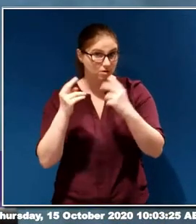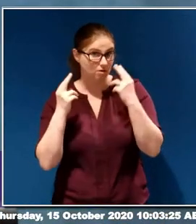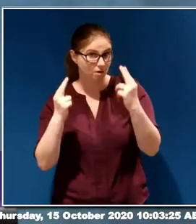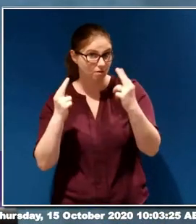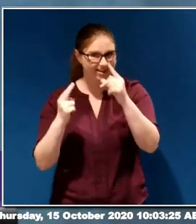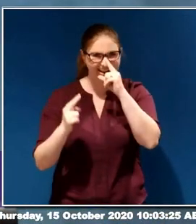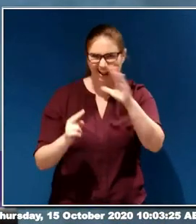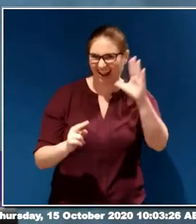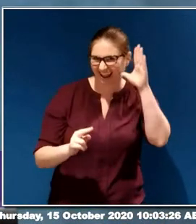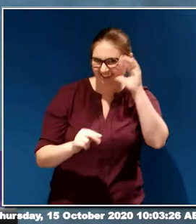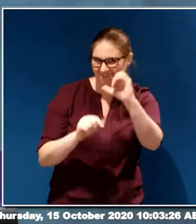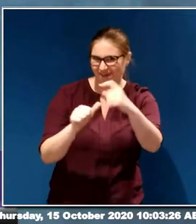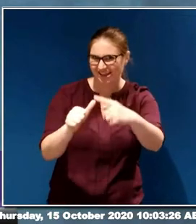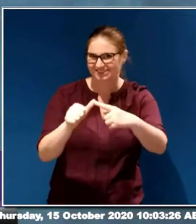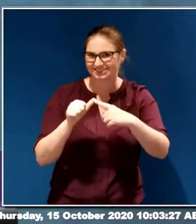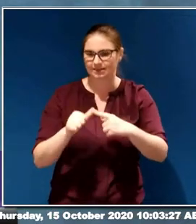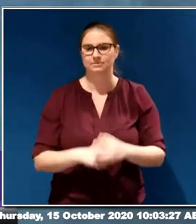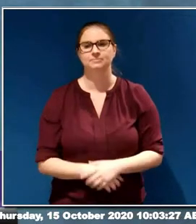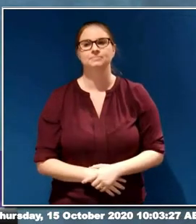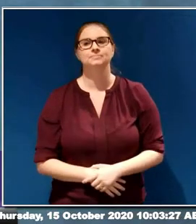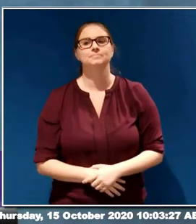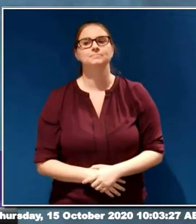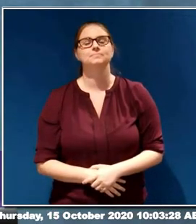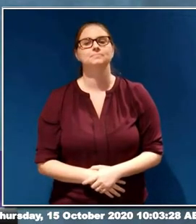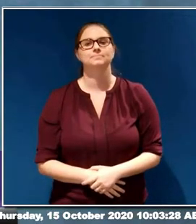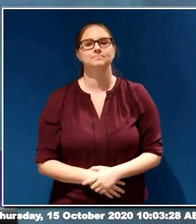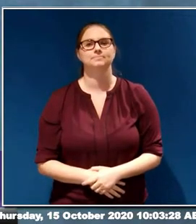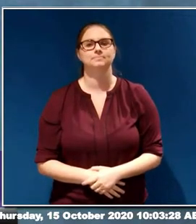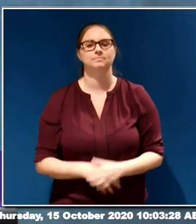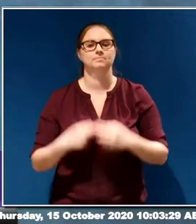Before we do that, Chair, I might ask that Alex be sworn in as well.